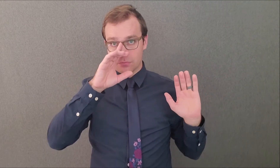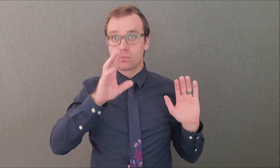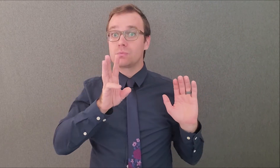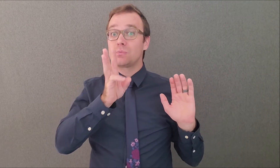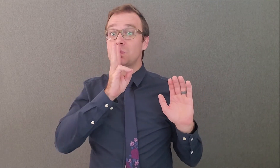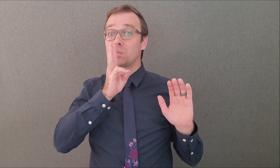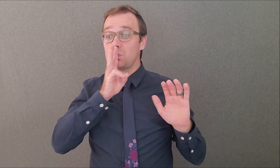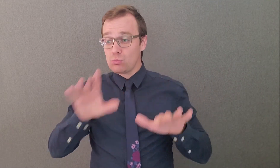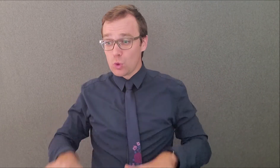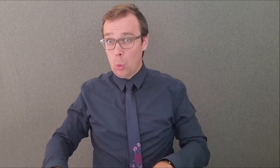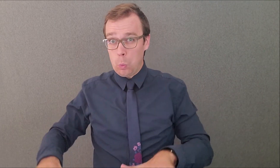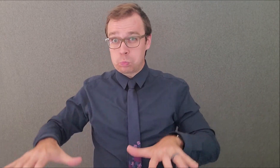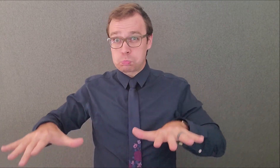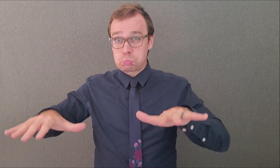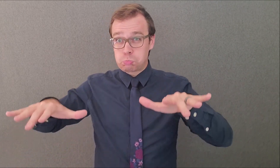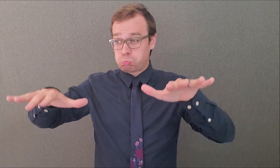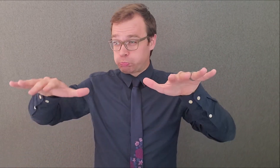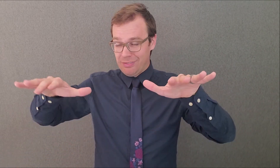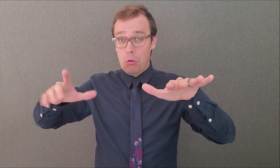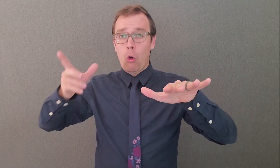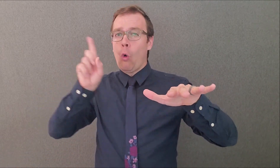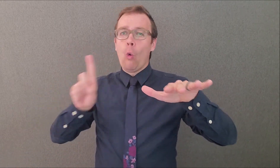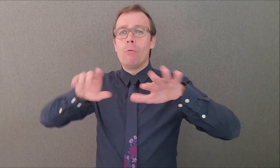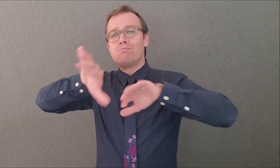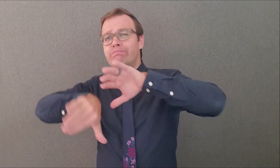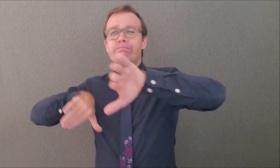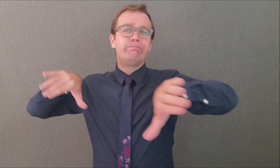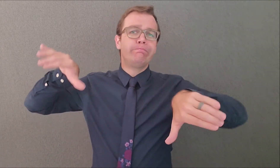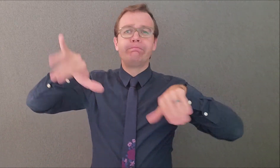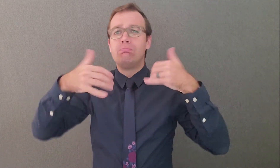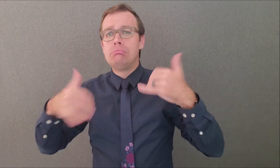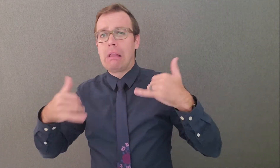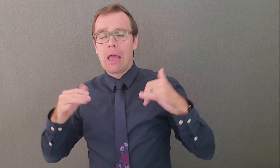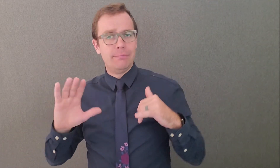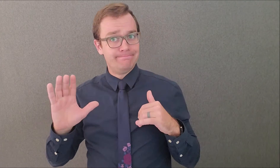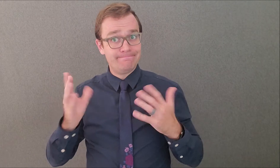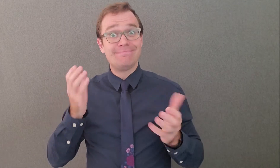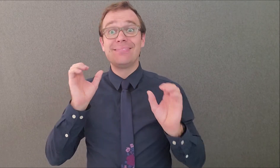Water may be contaminated by oil, gasoline, or raw sewage.